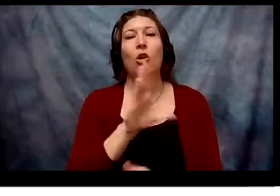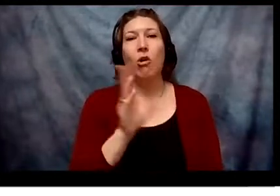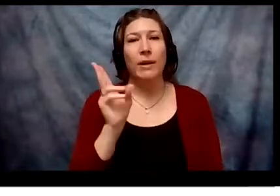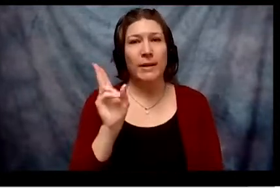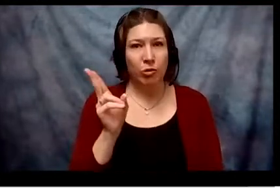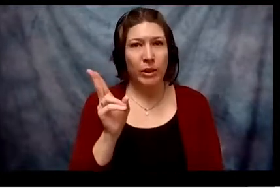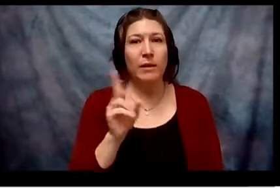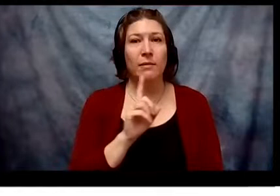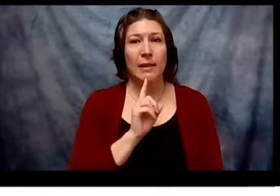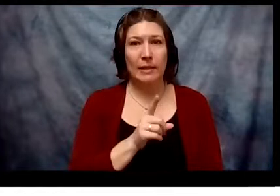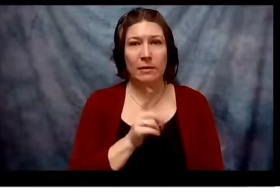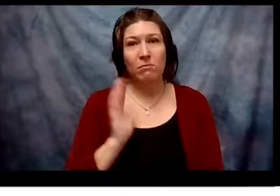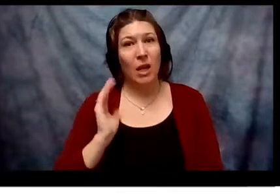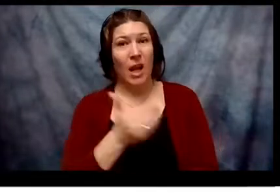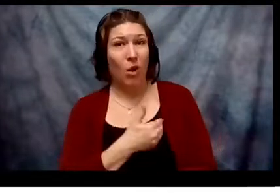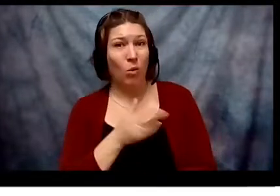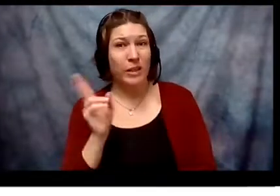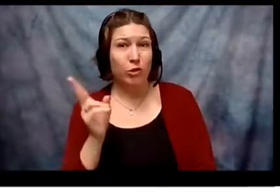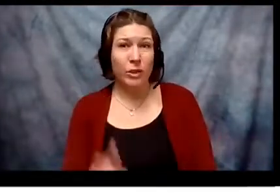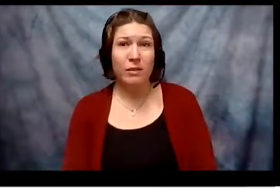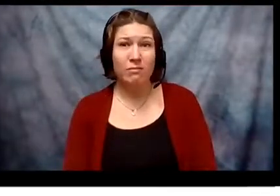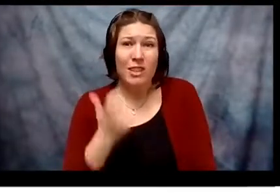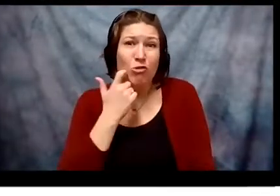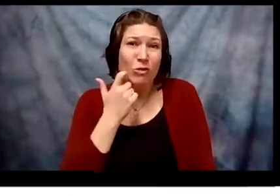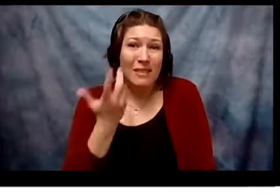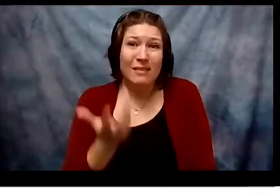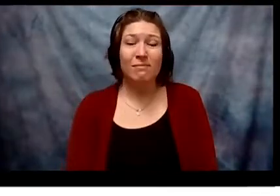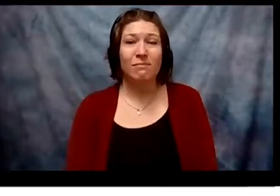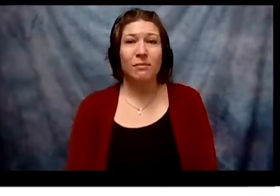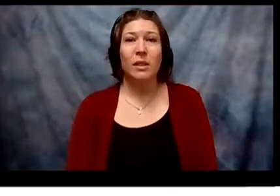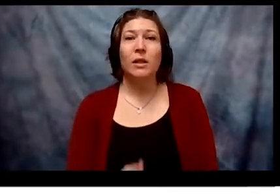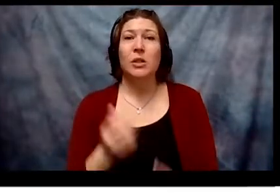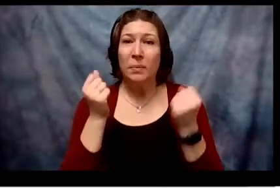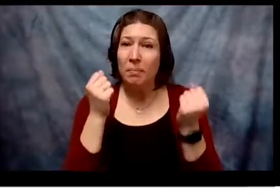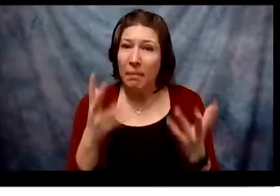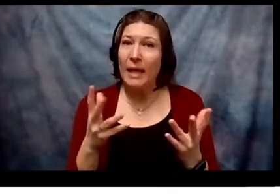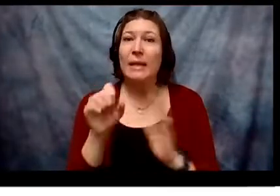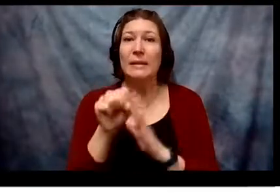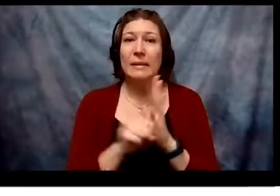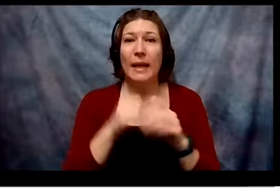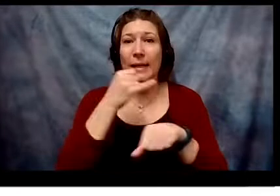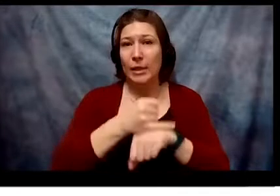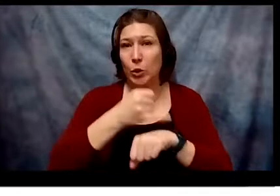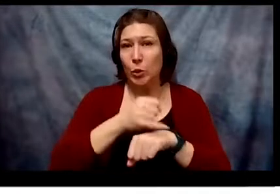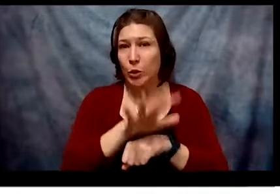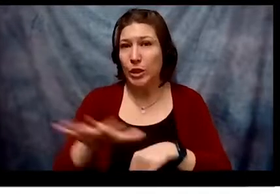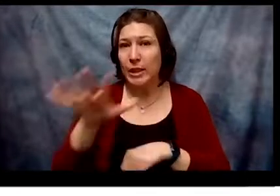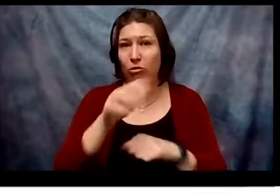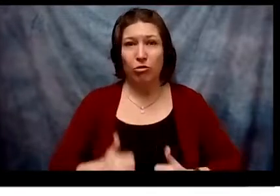is our history, its recent history, and many state institution survivors are still